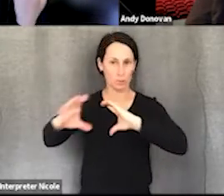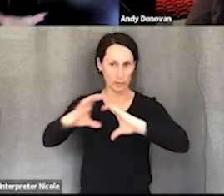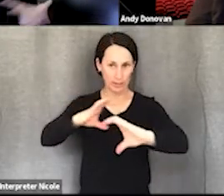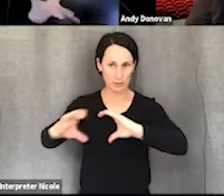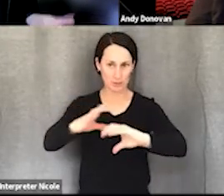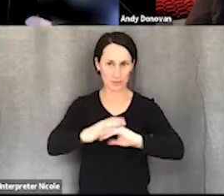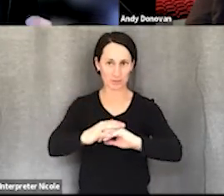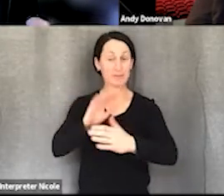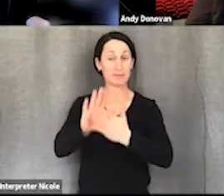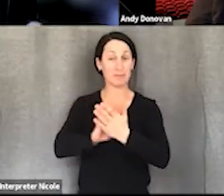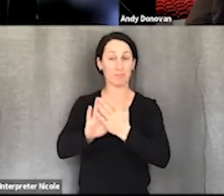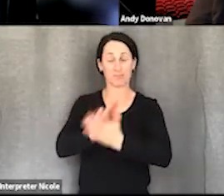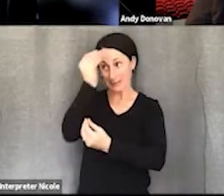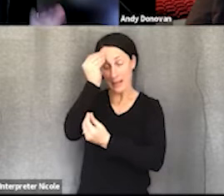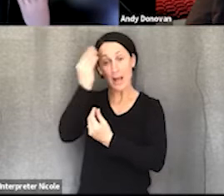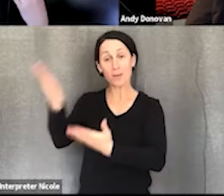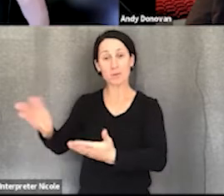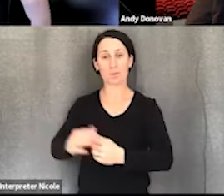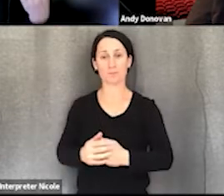If we can, as much as possible, be transparent in terms of offering